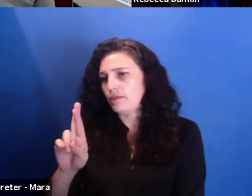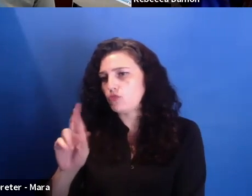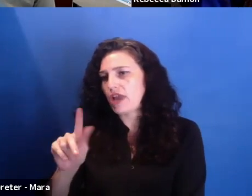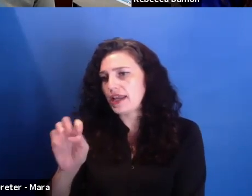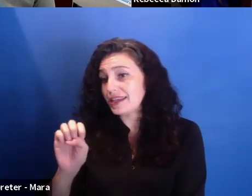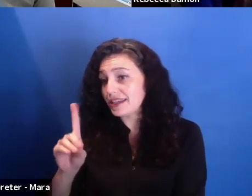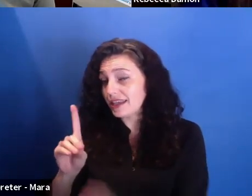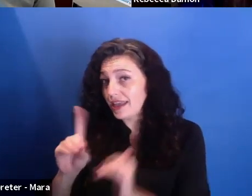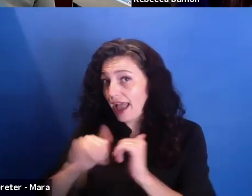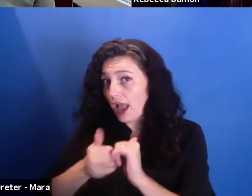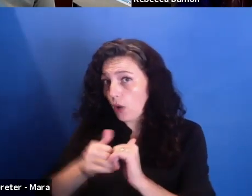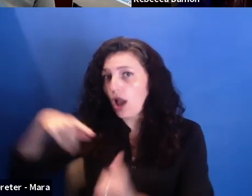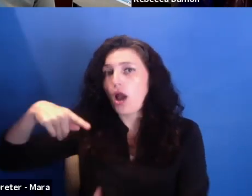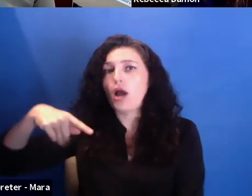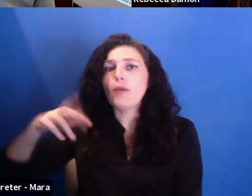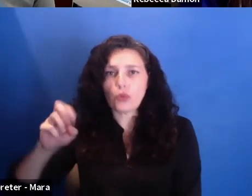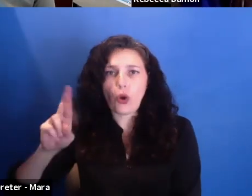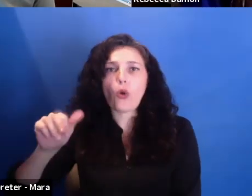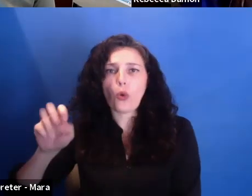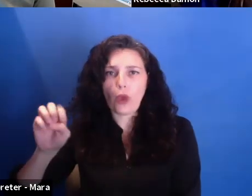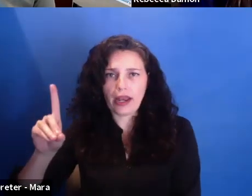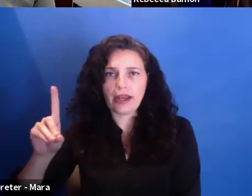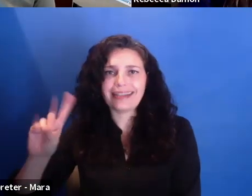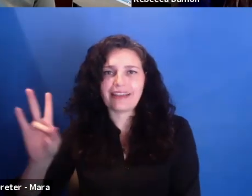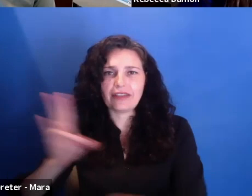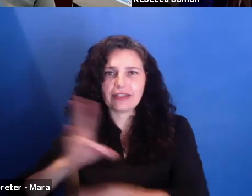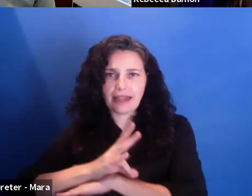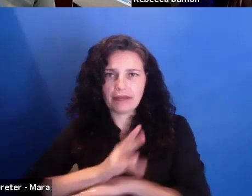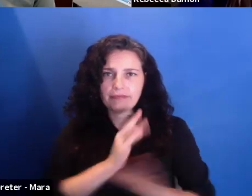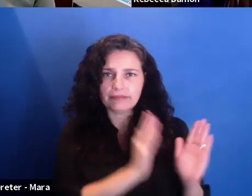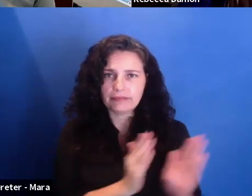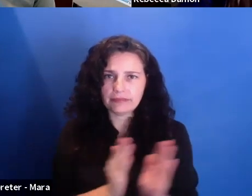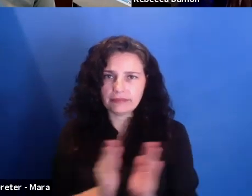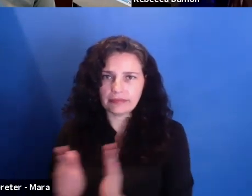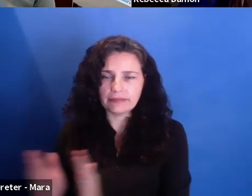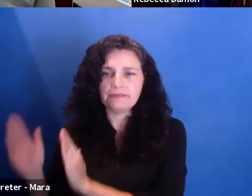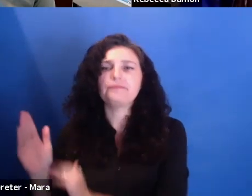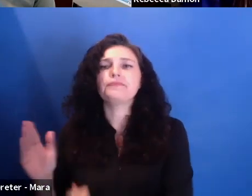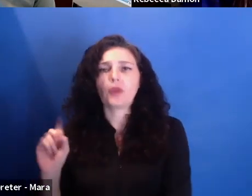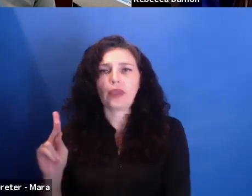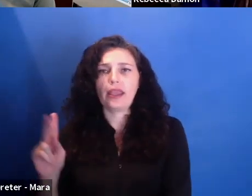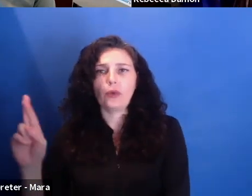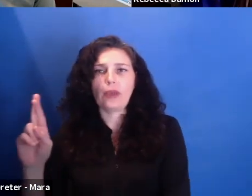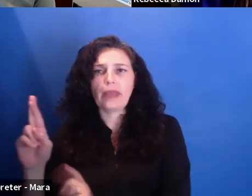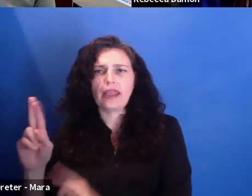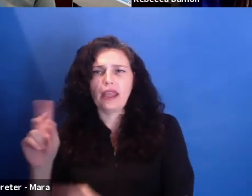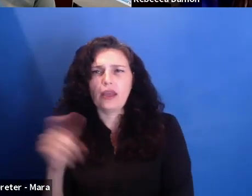Great, all right, we have a question about being required to quarantine on location prior to returning for work.